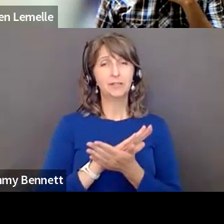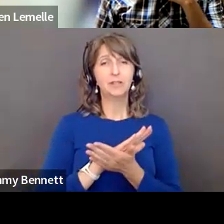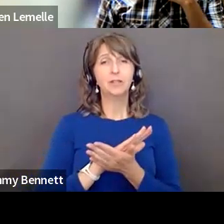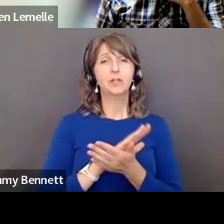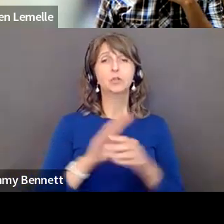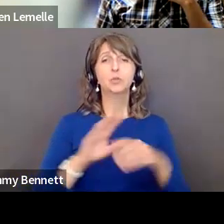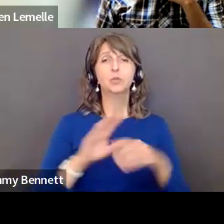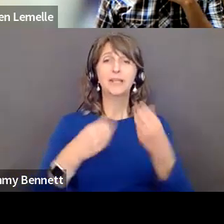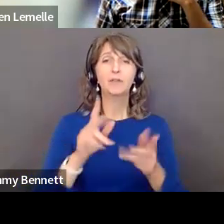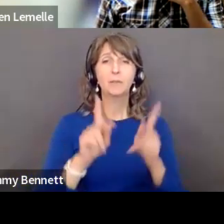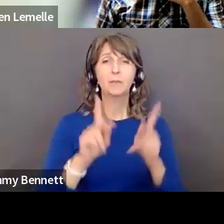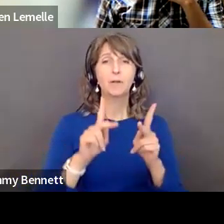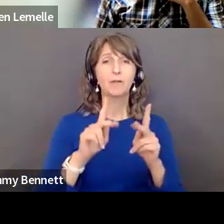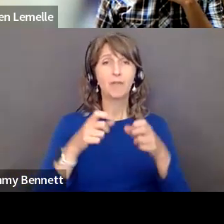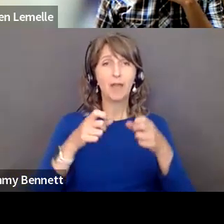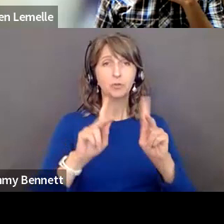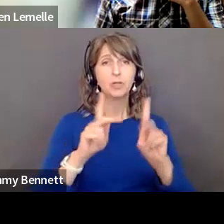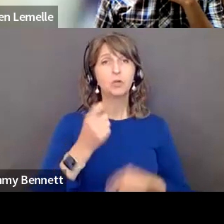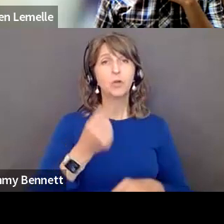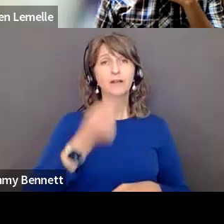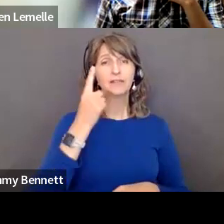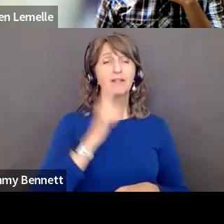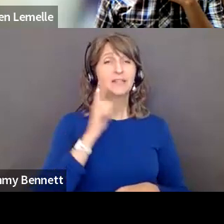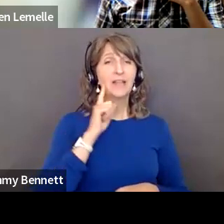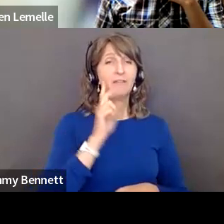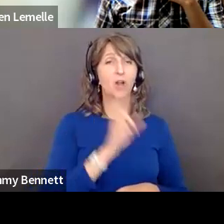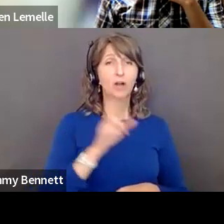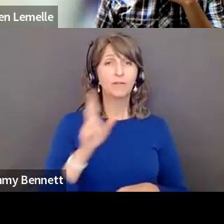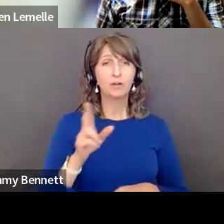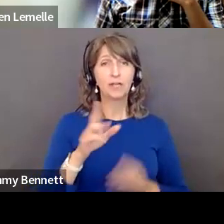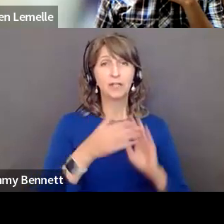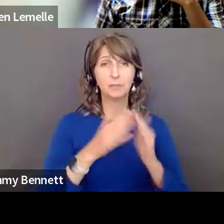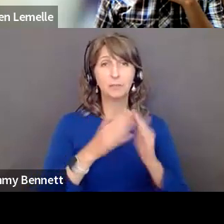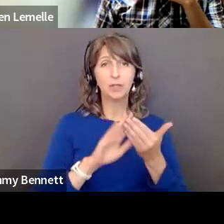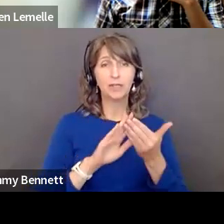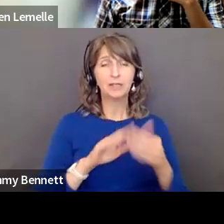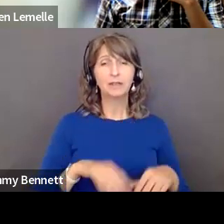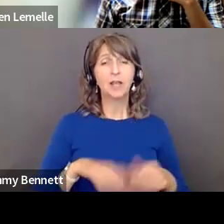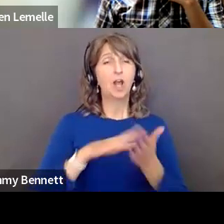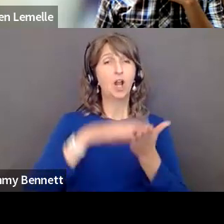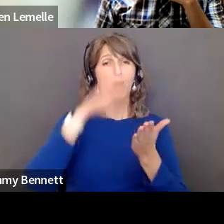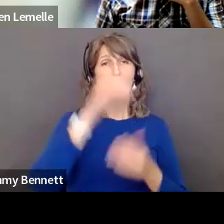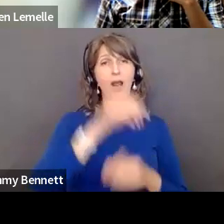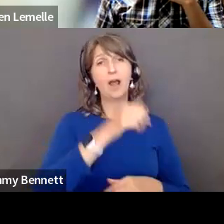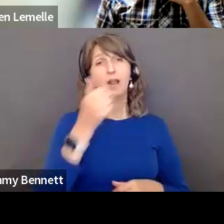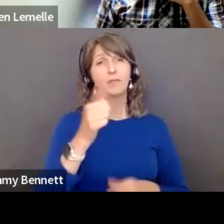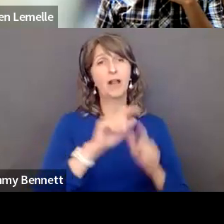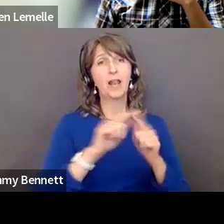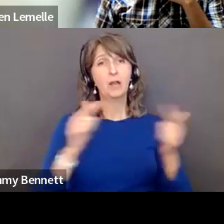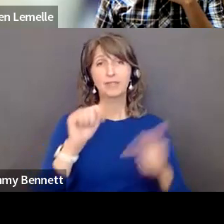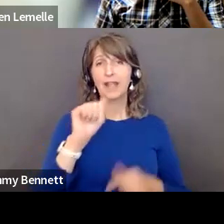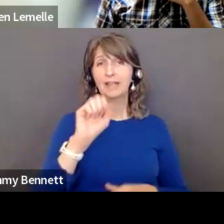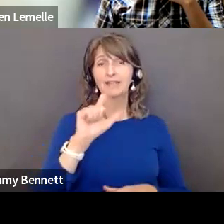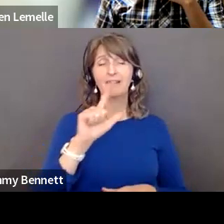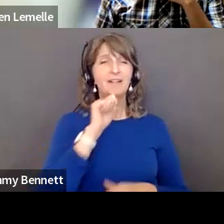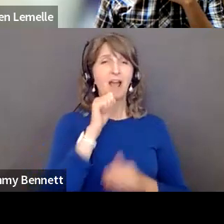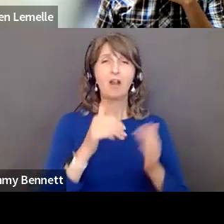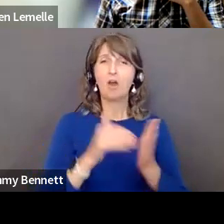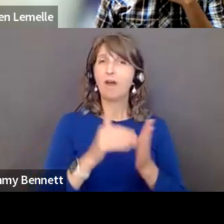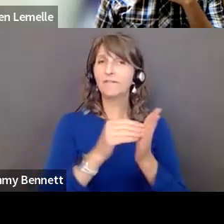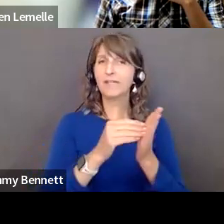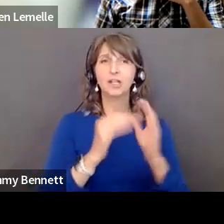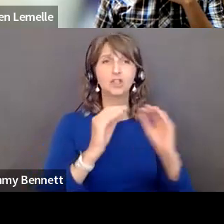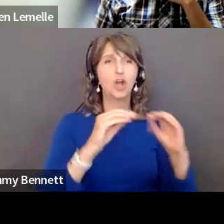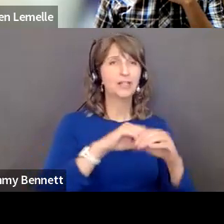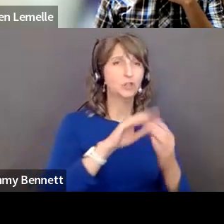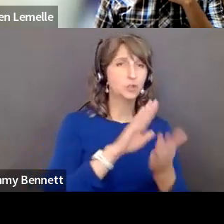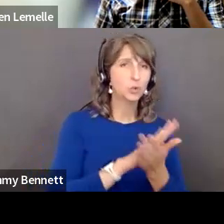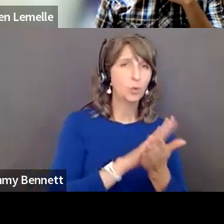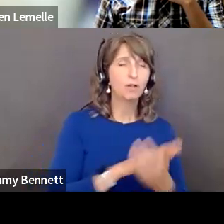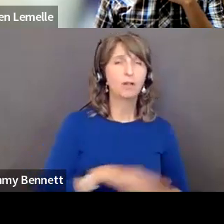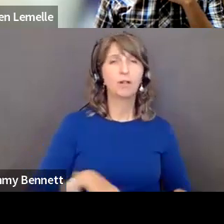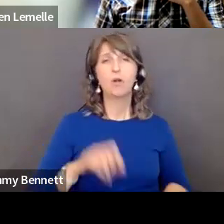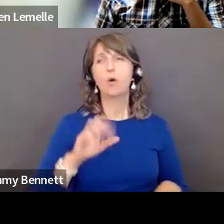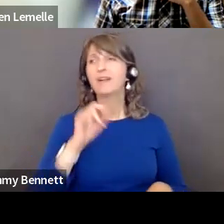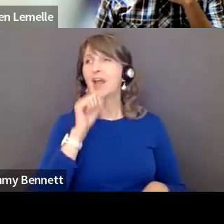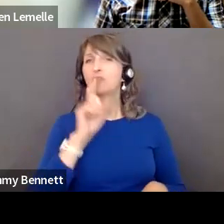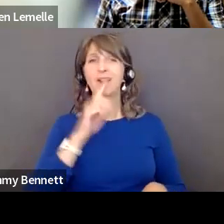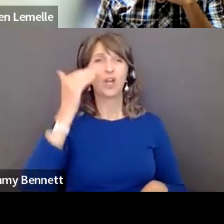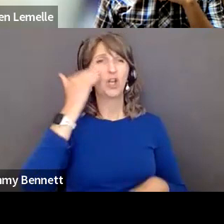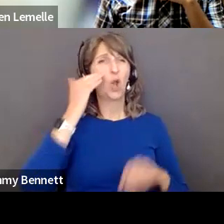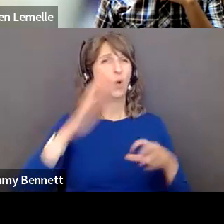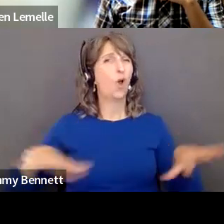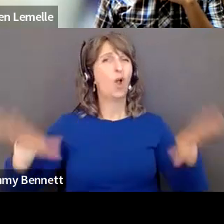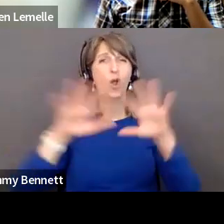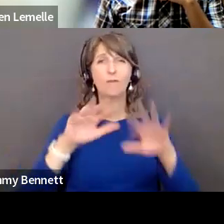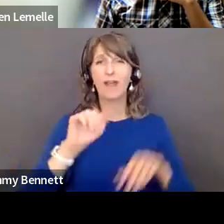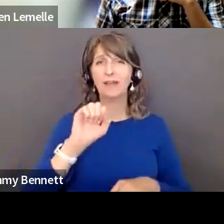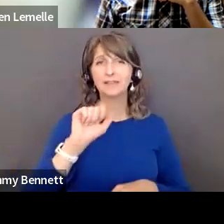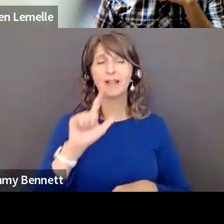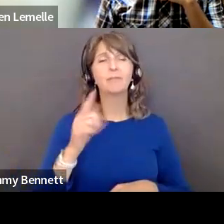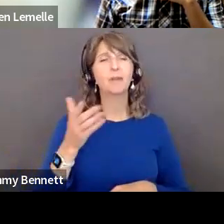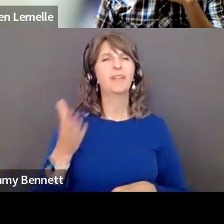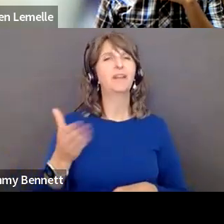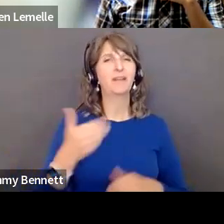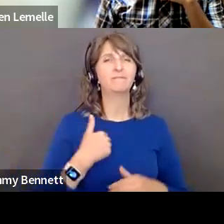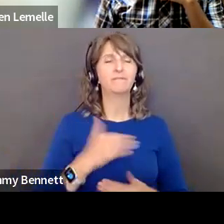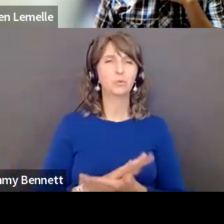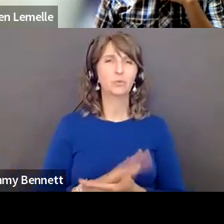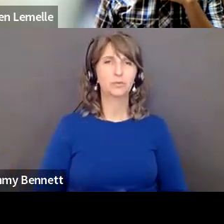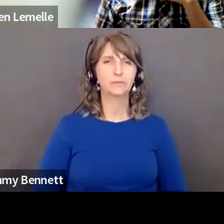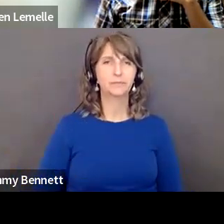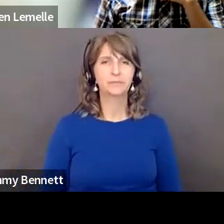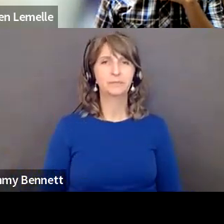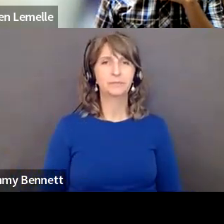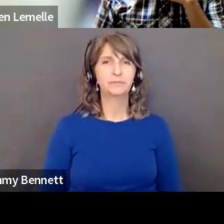Understand that the technology community and also another language which is American signing, which is not often talked about in society today or often taught in schools that I wouldn't know of.